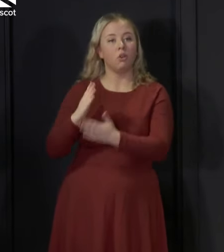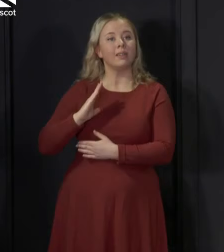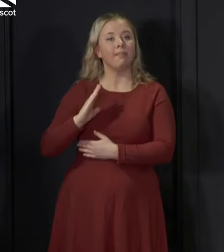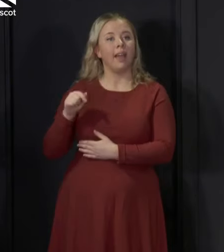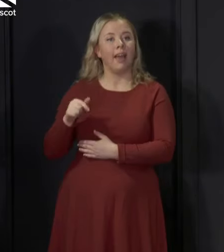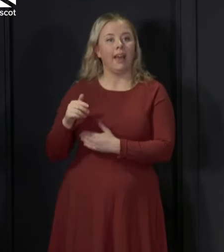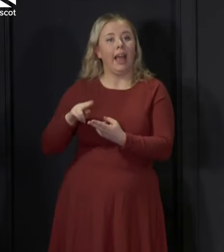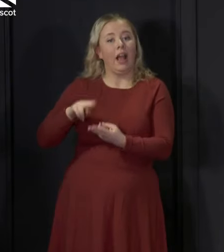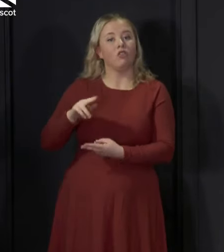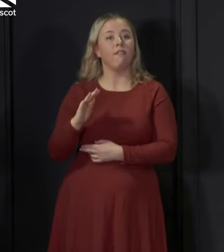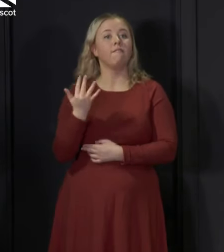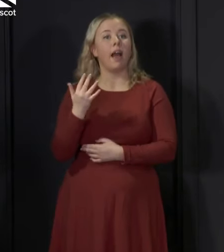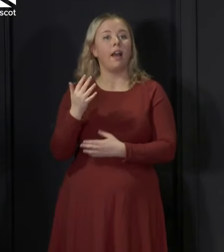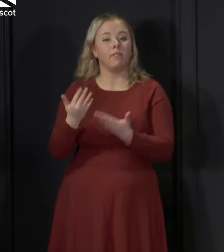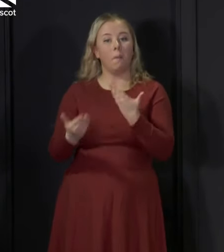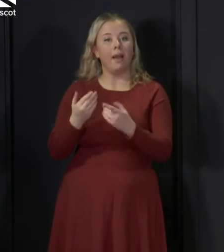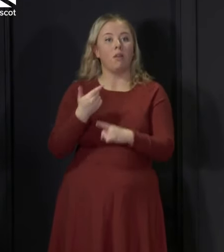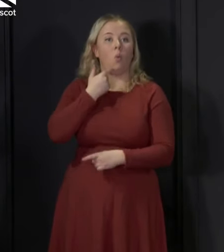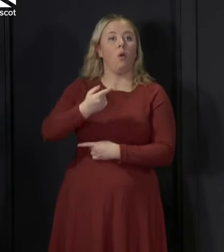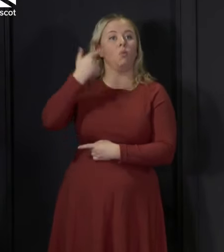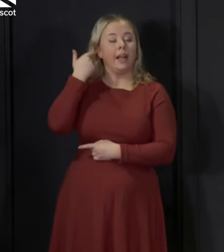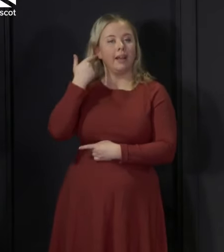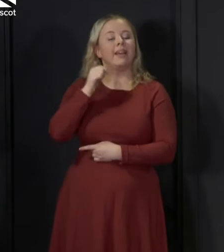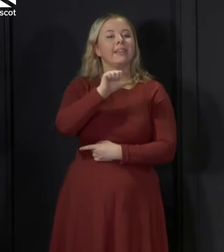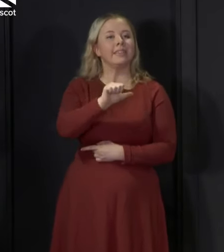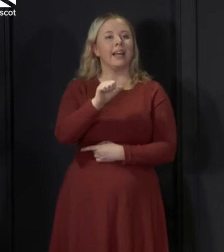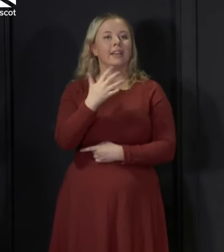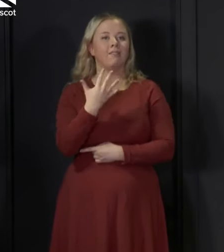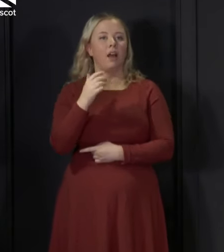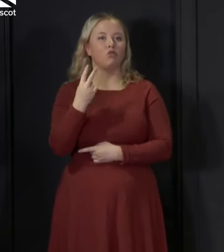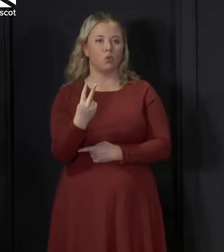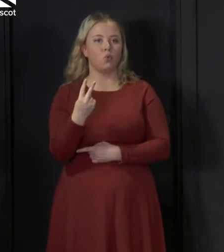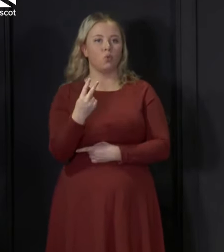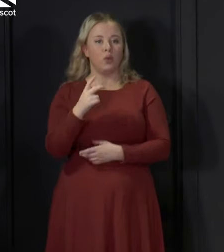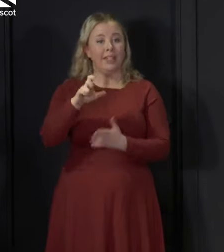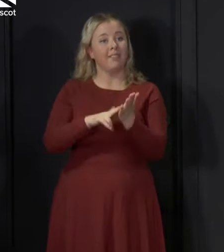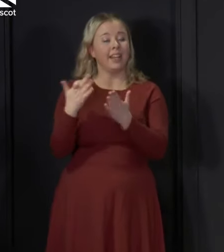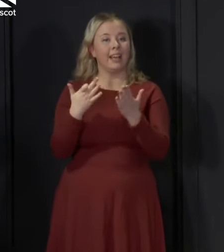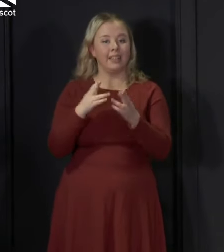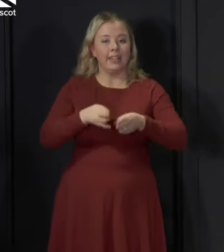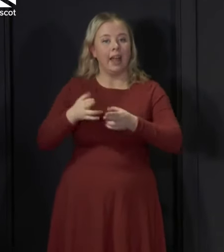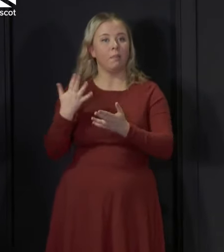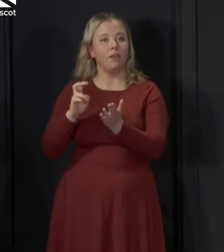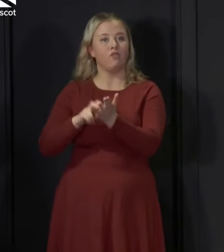of 5 from the week before, when 652 COVID-19 deaths had been registered.